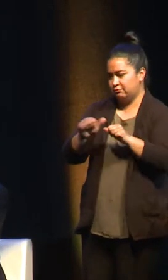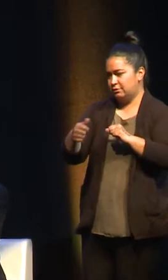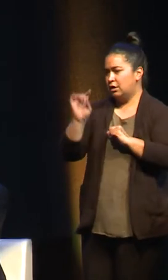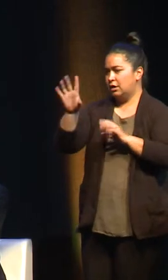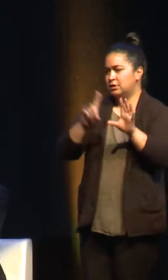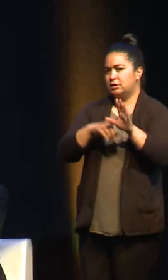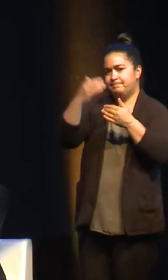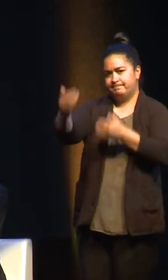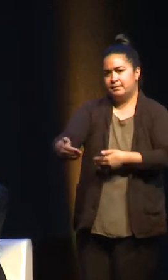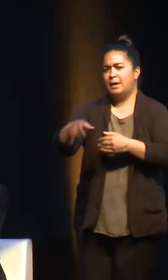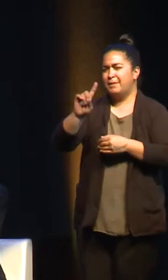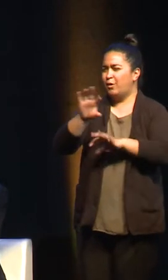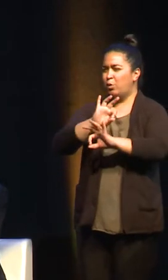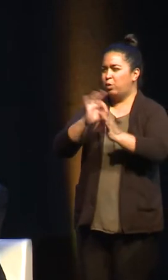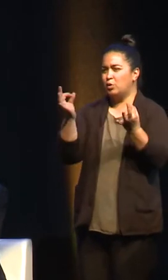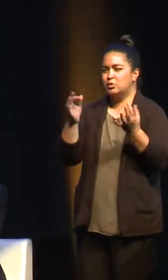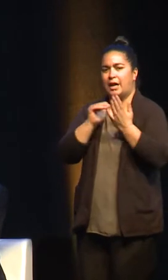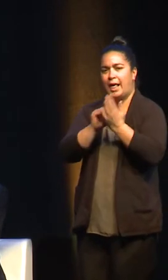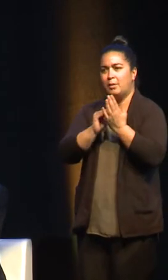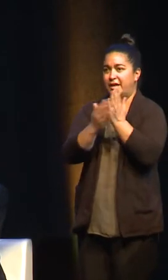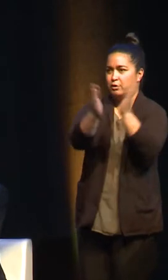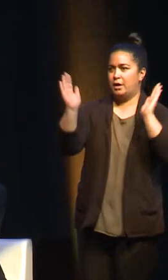not going to work for everyone, so that's the kind of conundrum that we're working through.